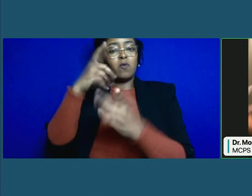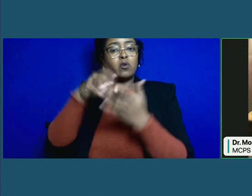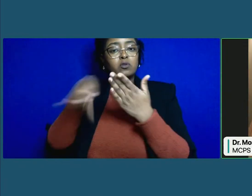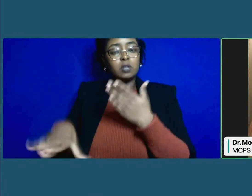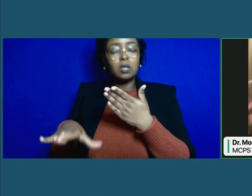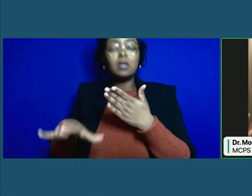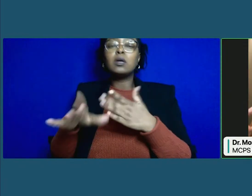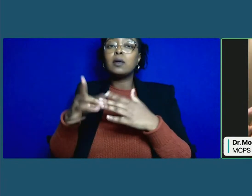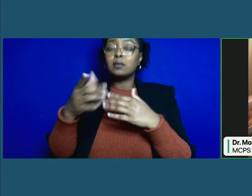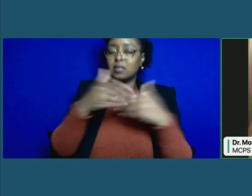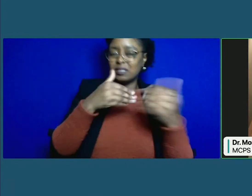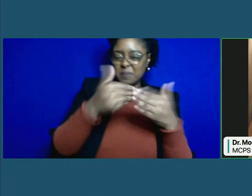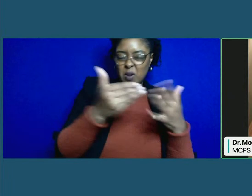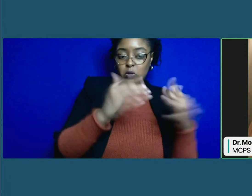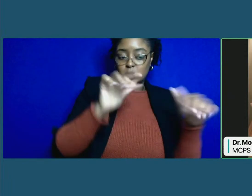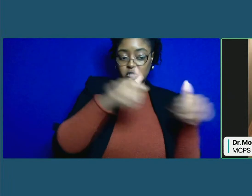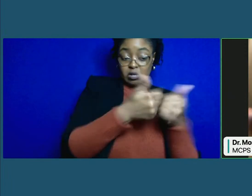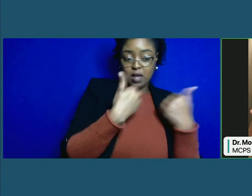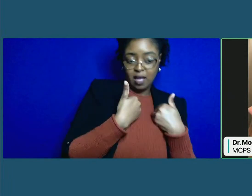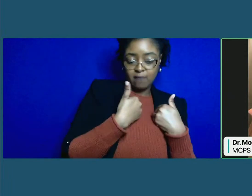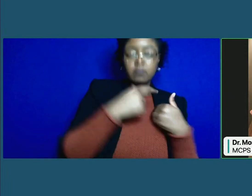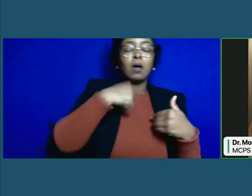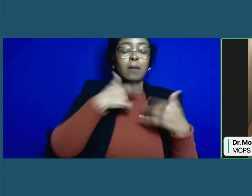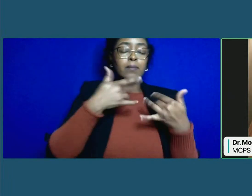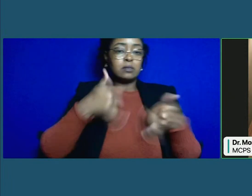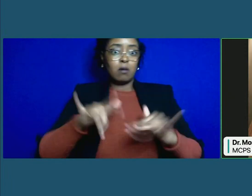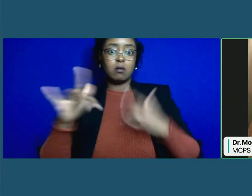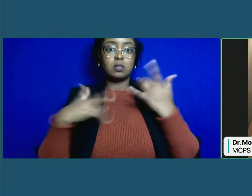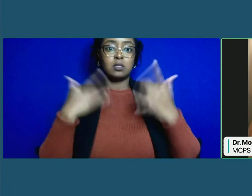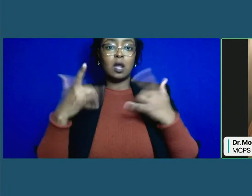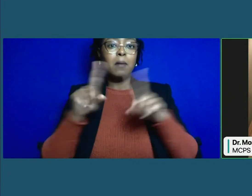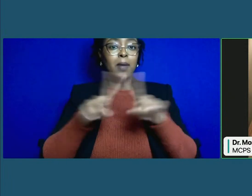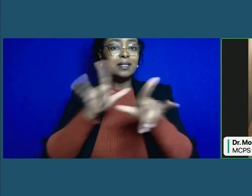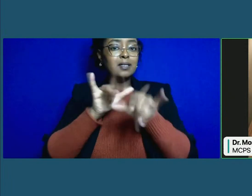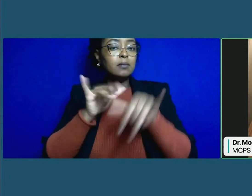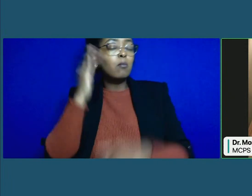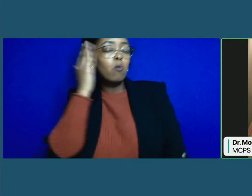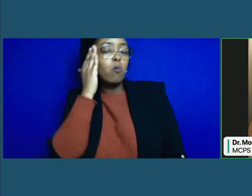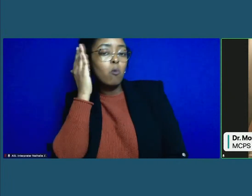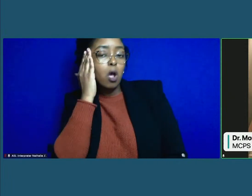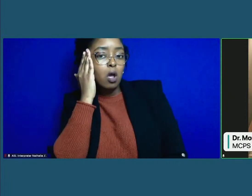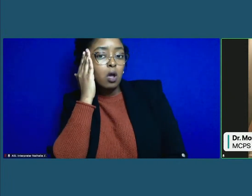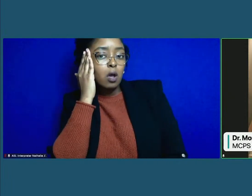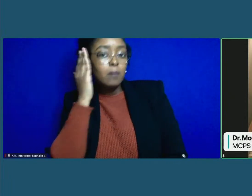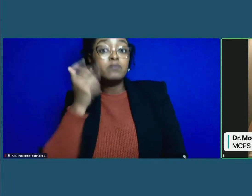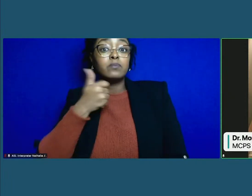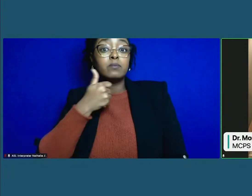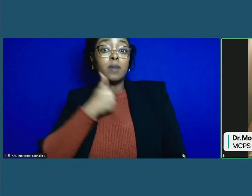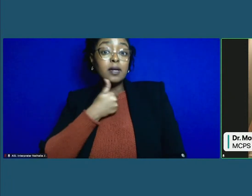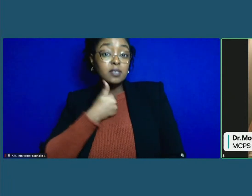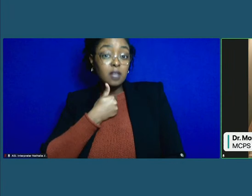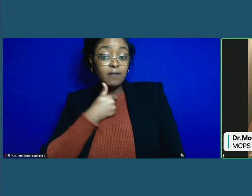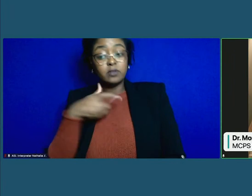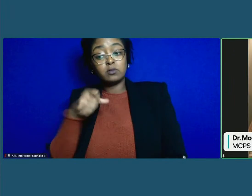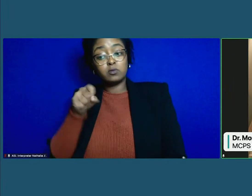impact for our students. So for that Despite the challenges, I'm